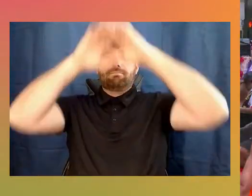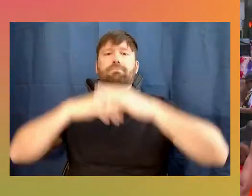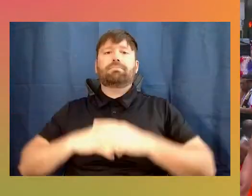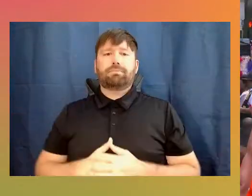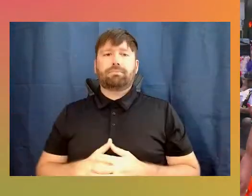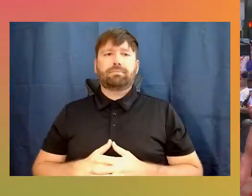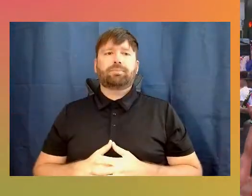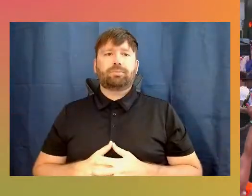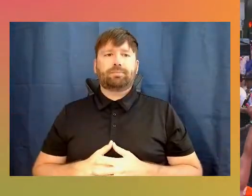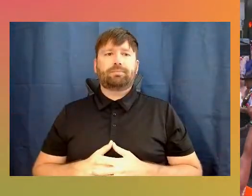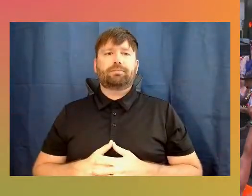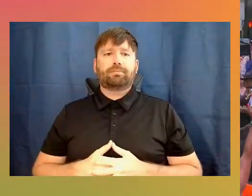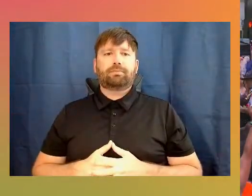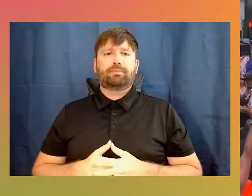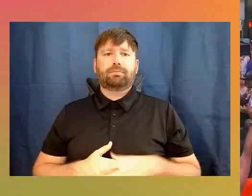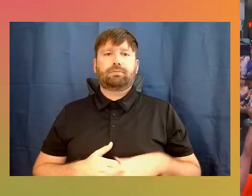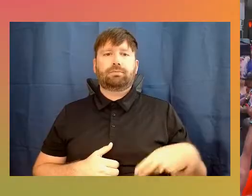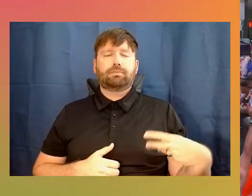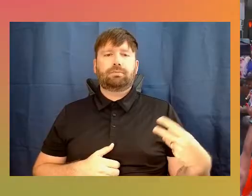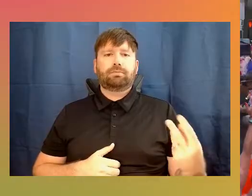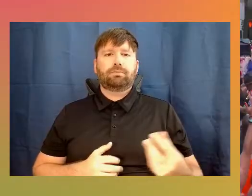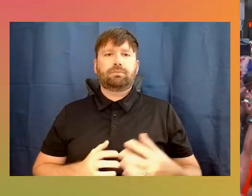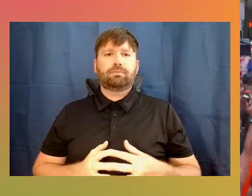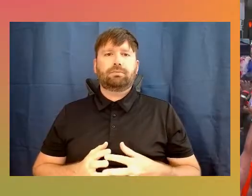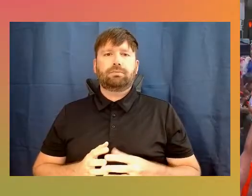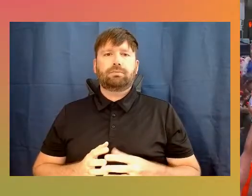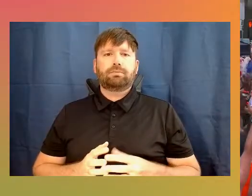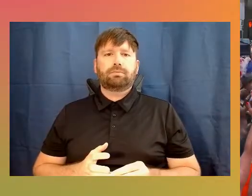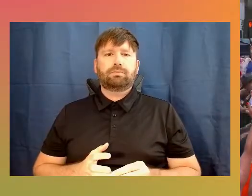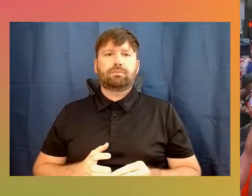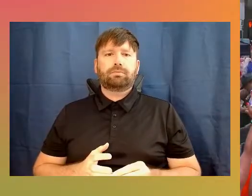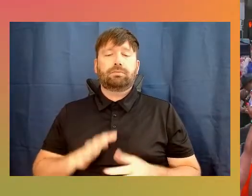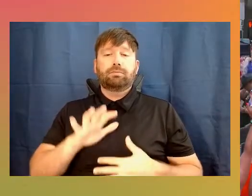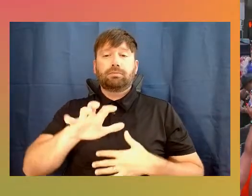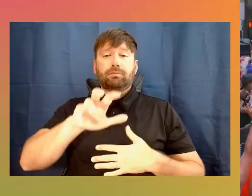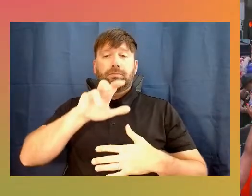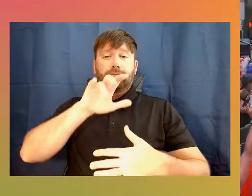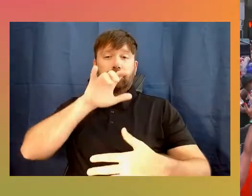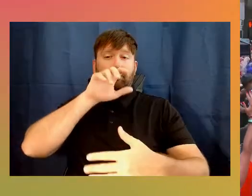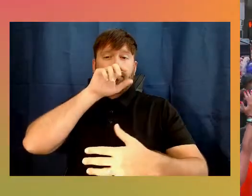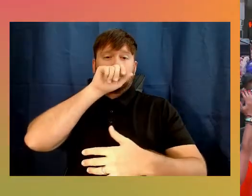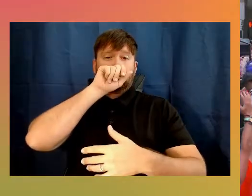BUT INHALE, COME ALL THE WAY UP.